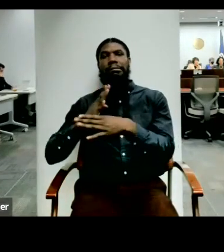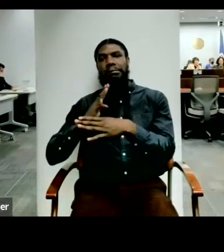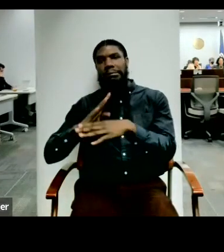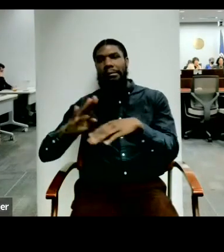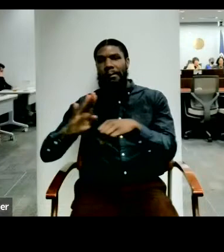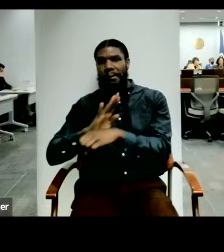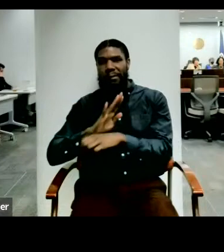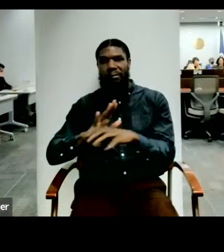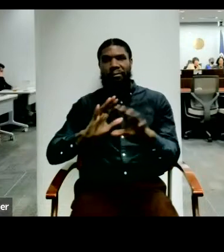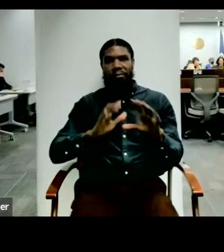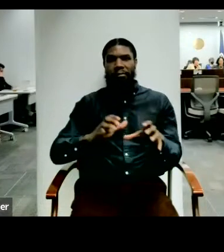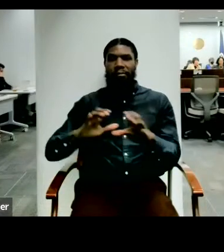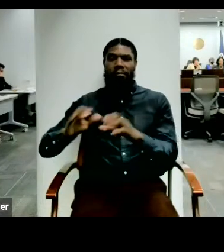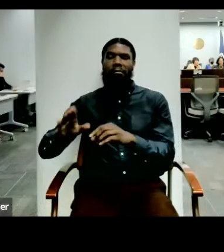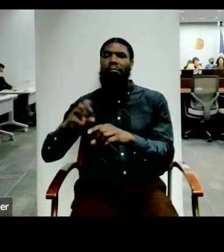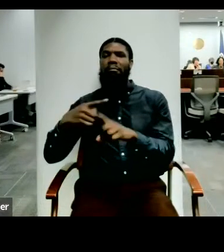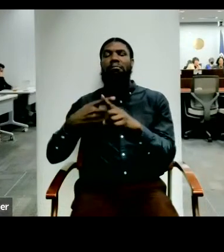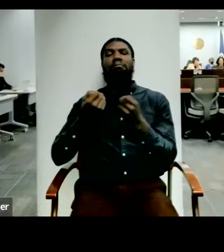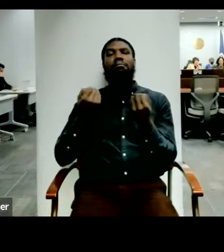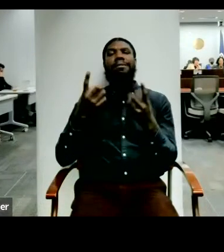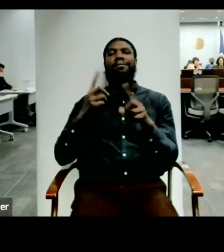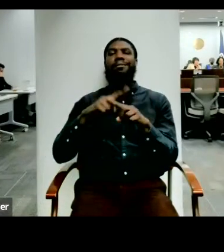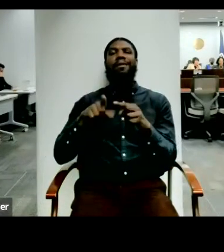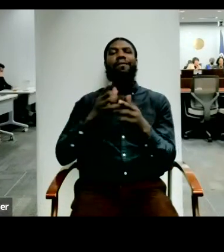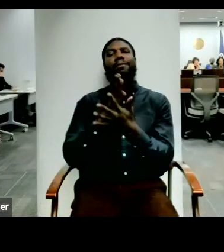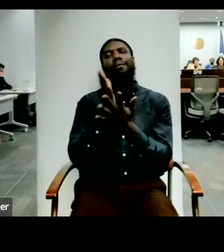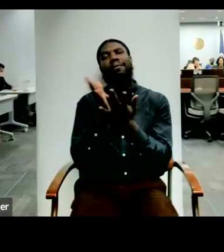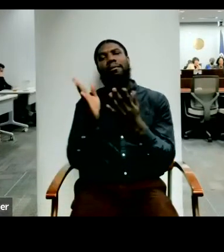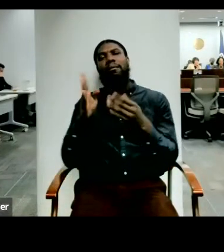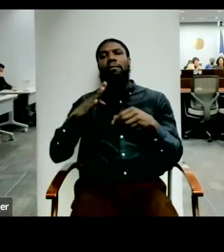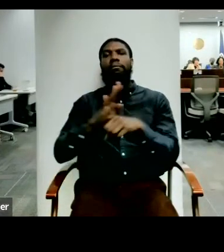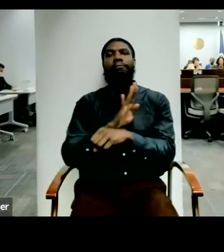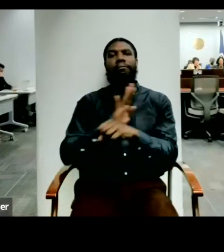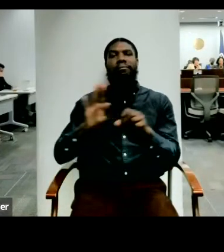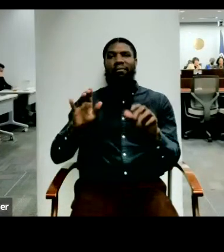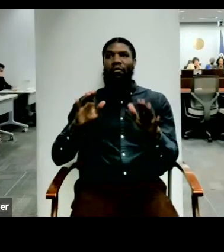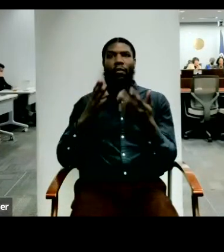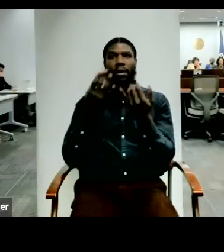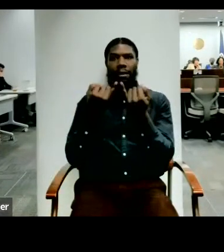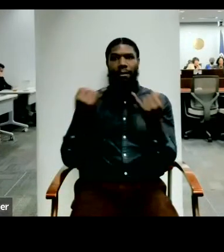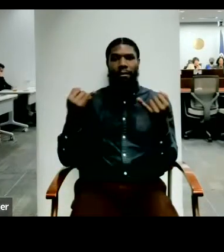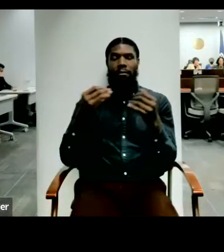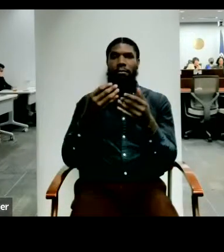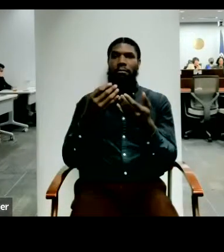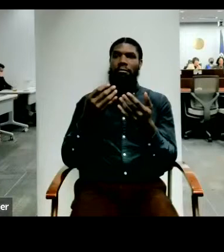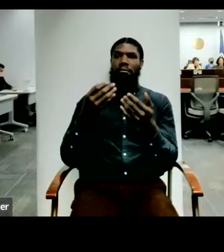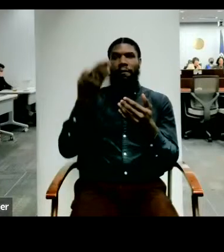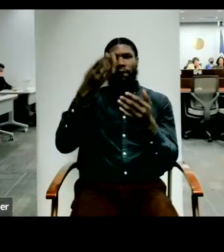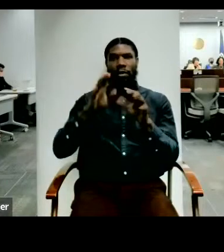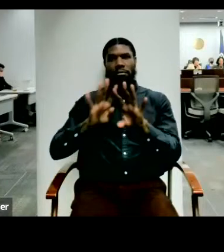just varying types of front line businesses that, that remote workers never been an option for.